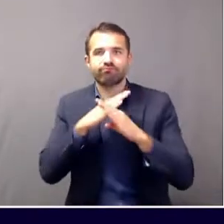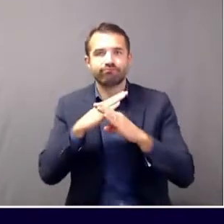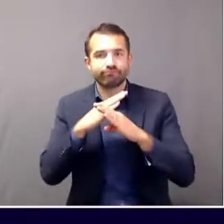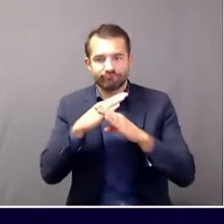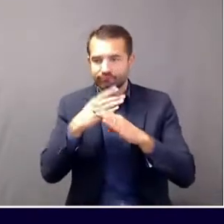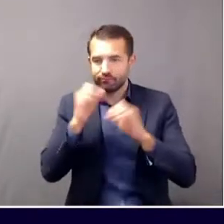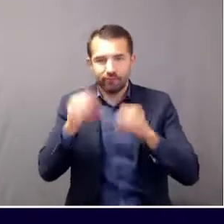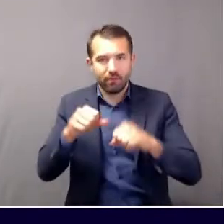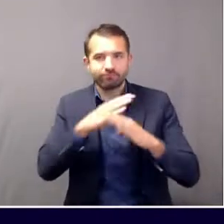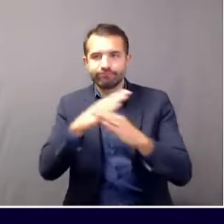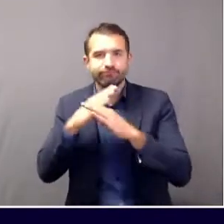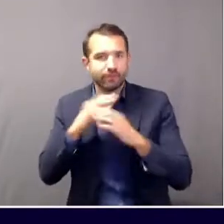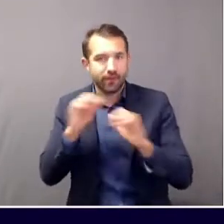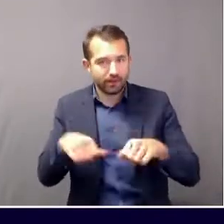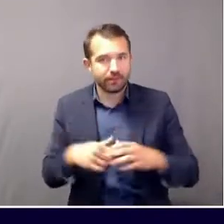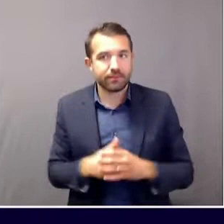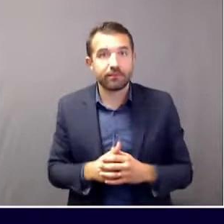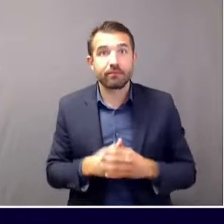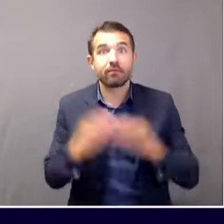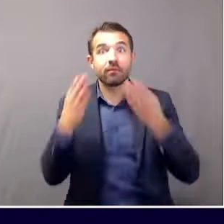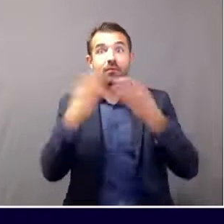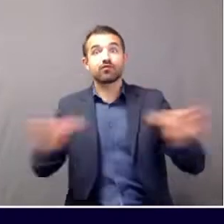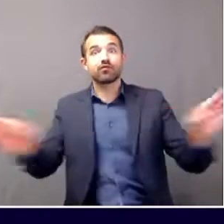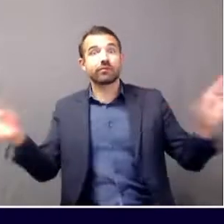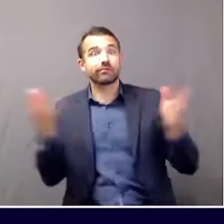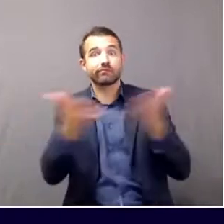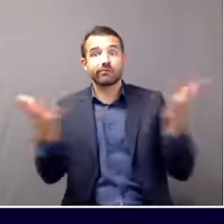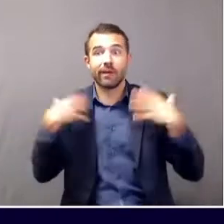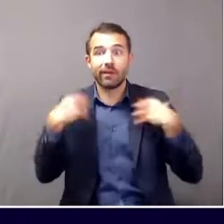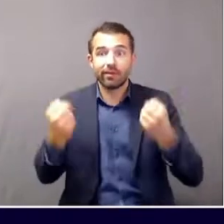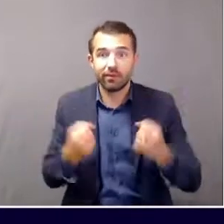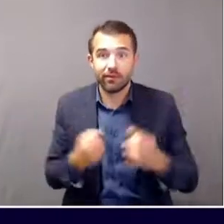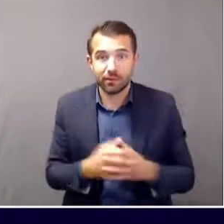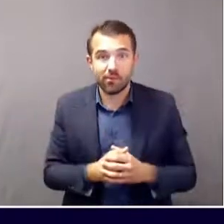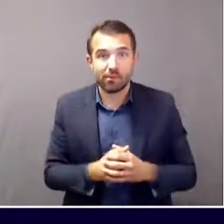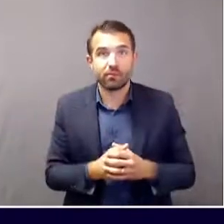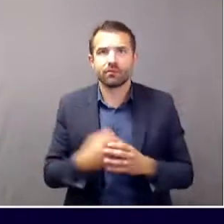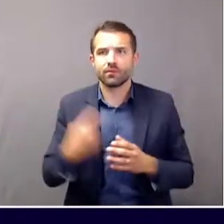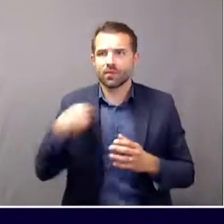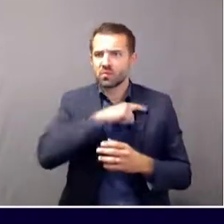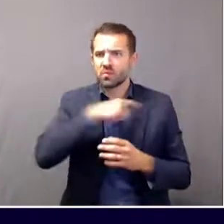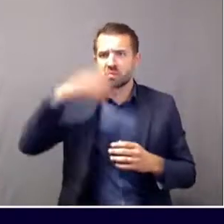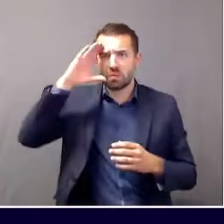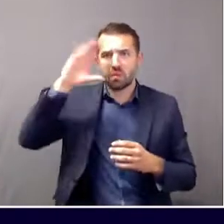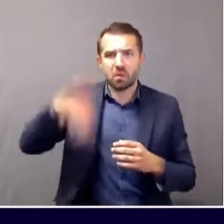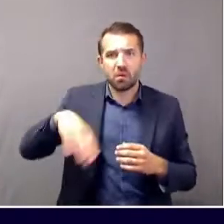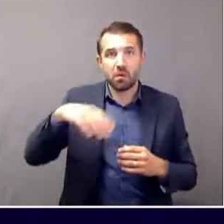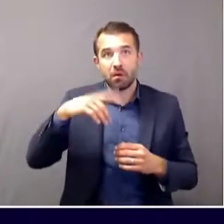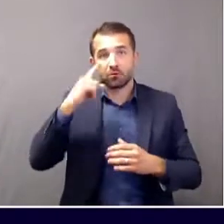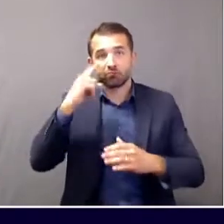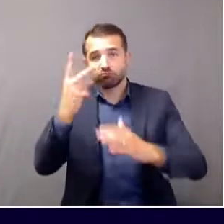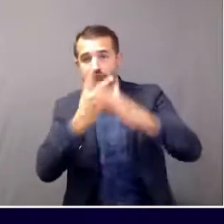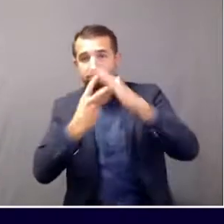one of the things that we know